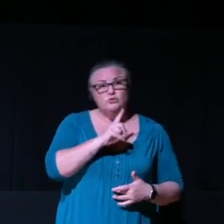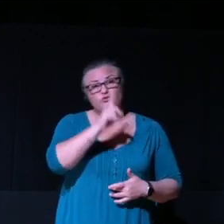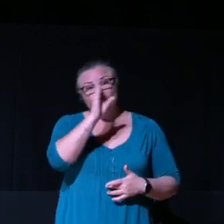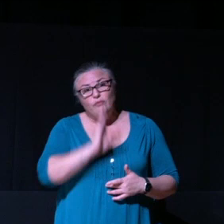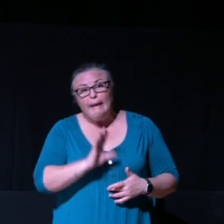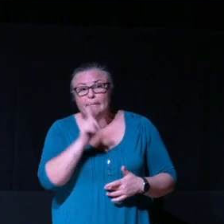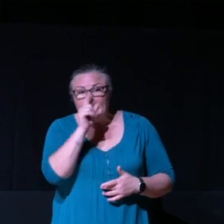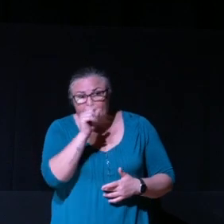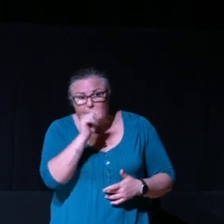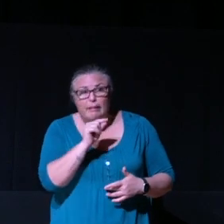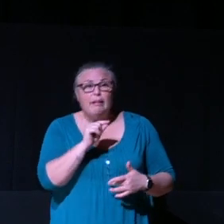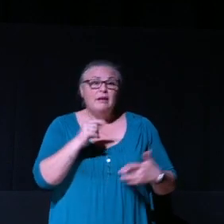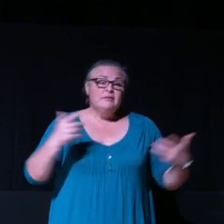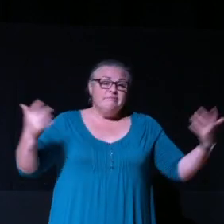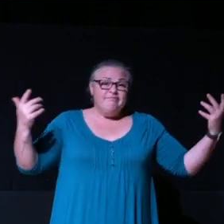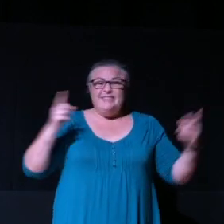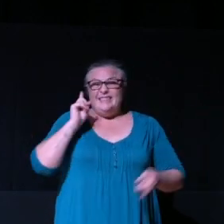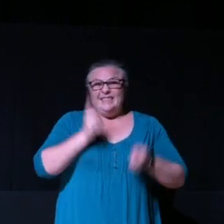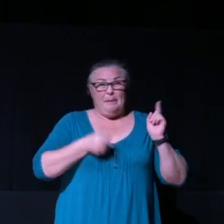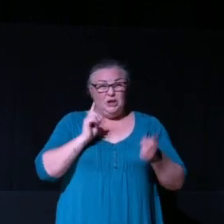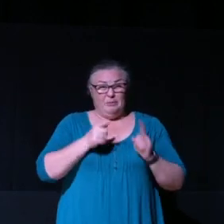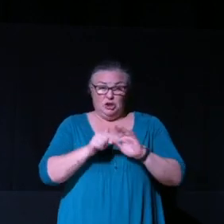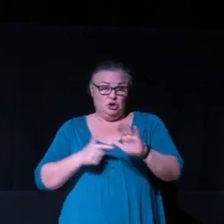yeah, it's like, sometimes there's an overcorrection, but hopefully it's